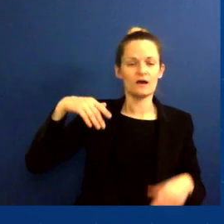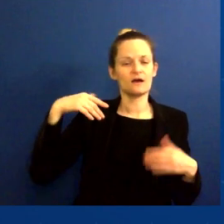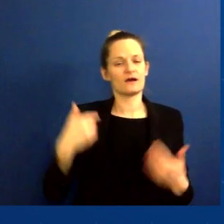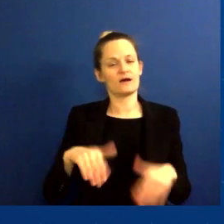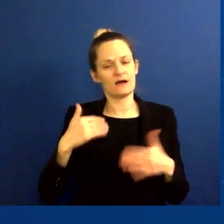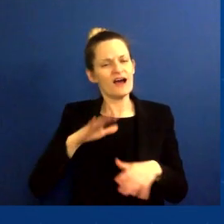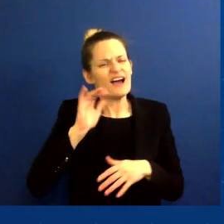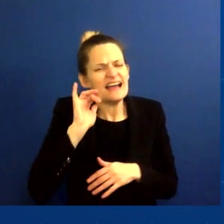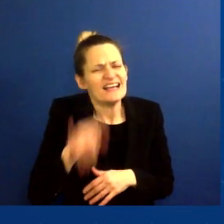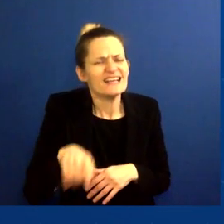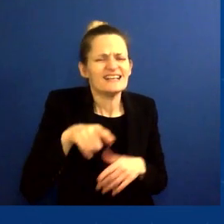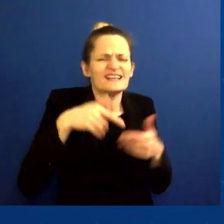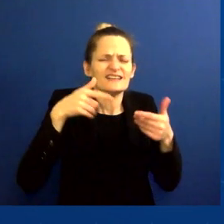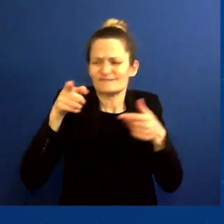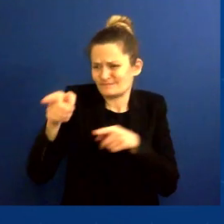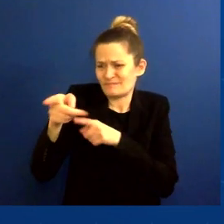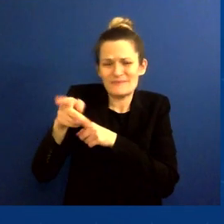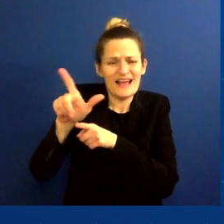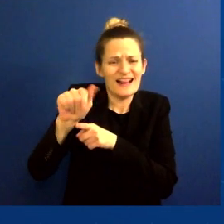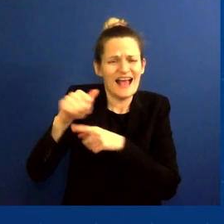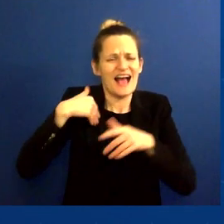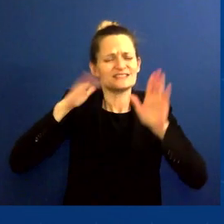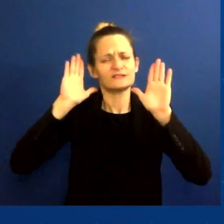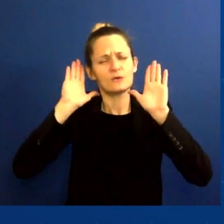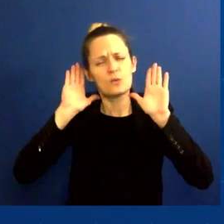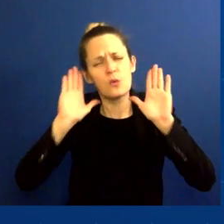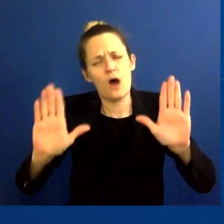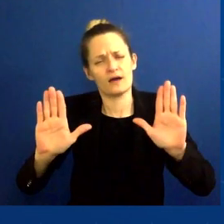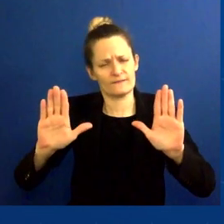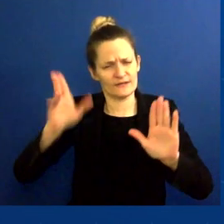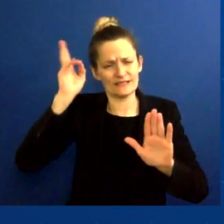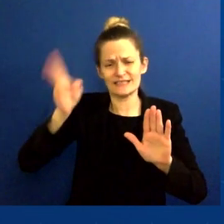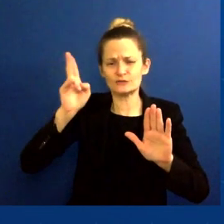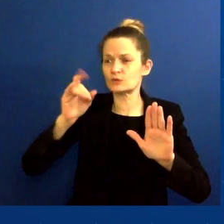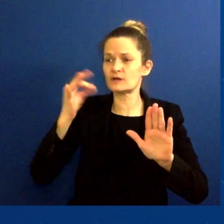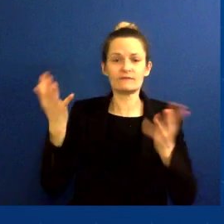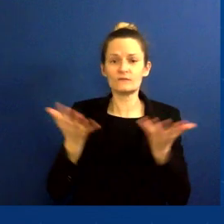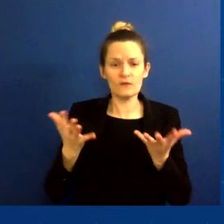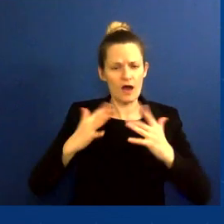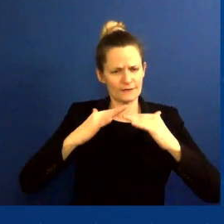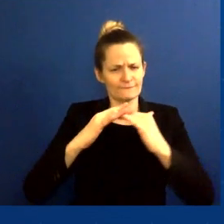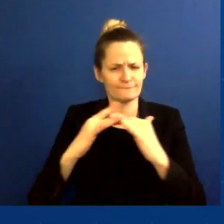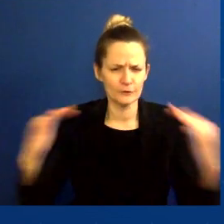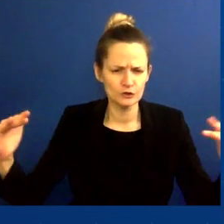helping bring in people like me who've been historically pushed out for the construction industry.